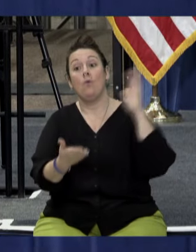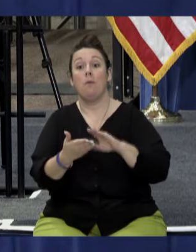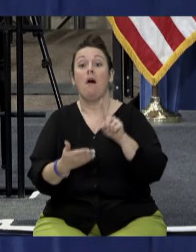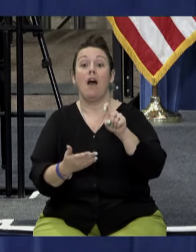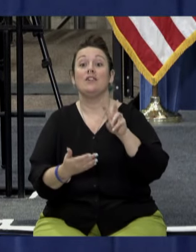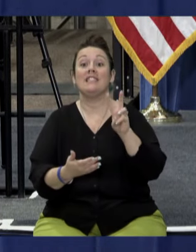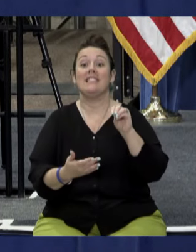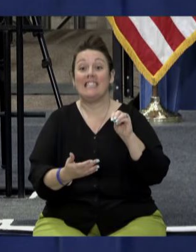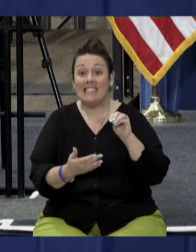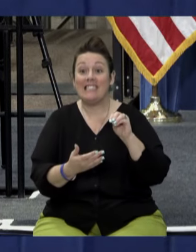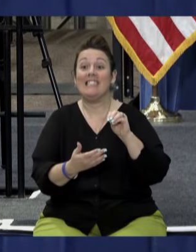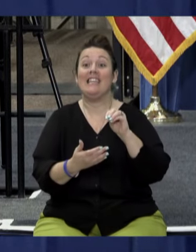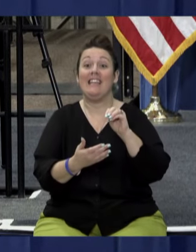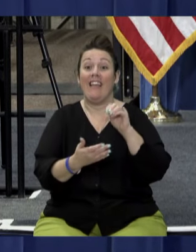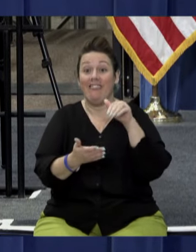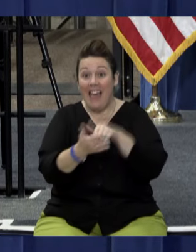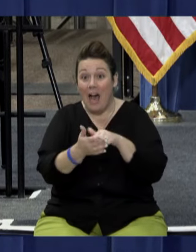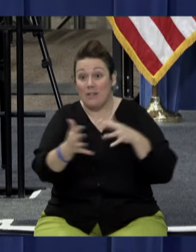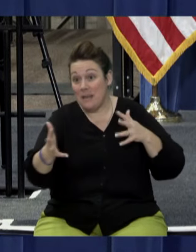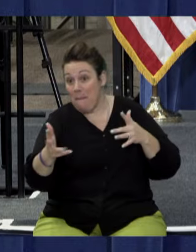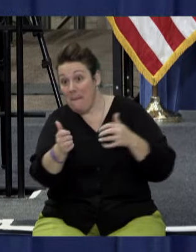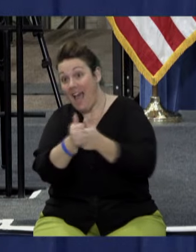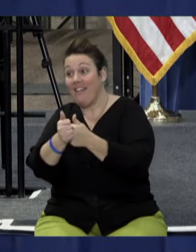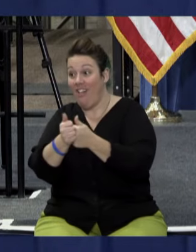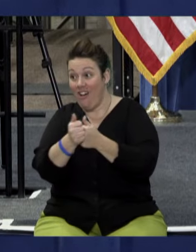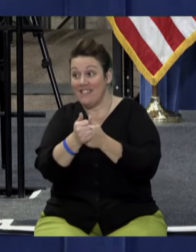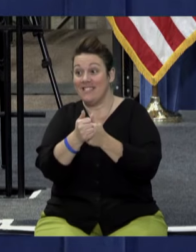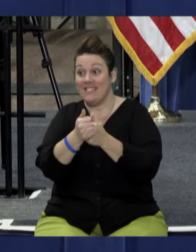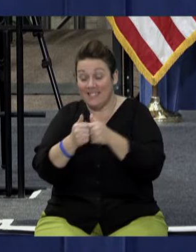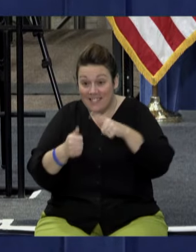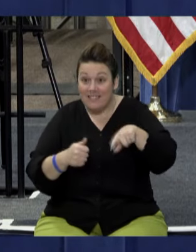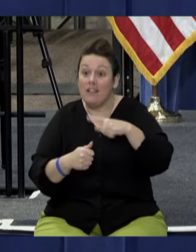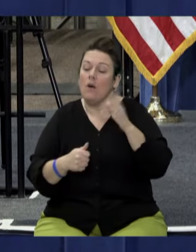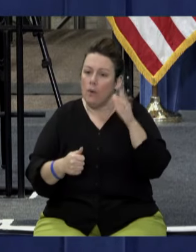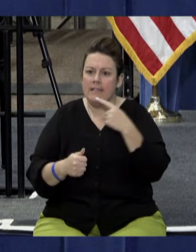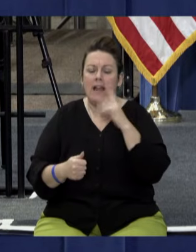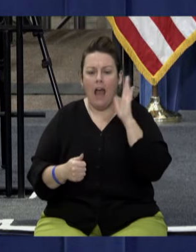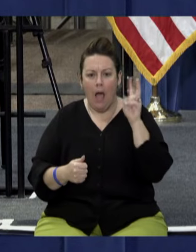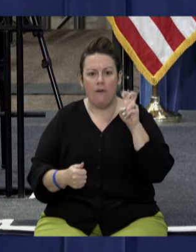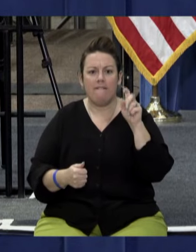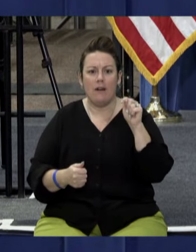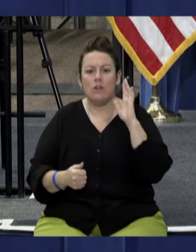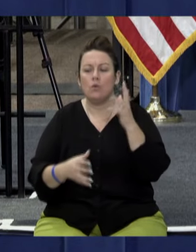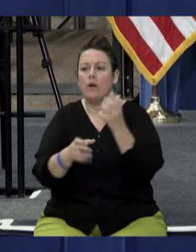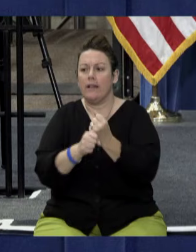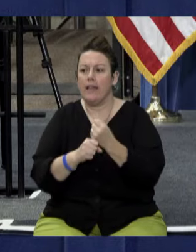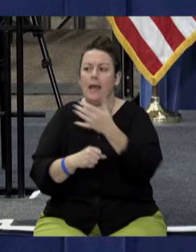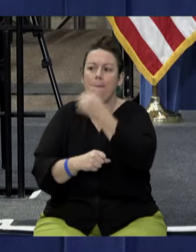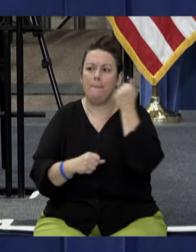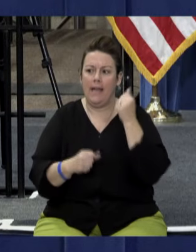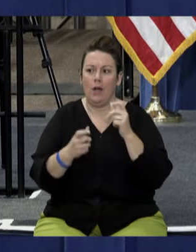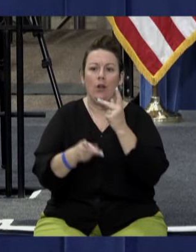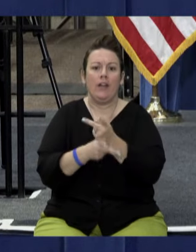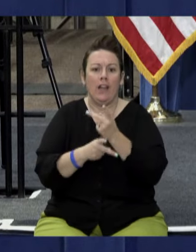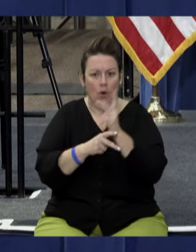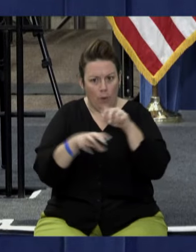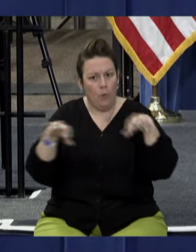five months. We said we're going to get to it, we're going to make veterans have better care and get the decisions quicker. We're getting you into community better. But at the end of